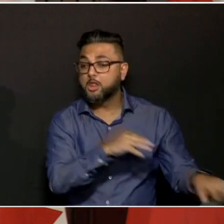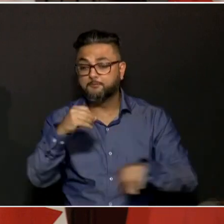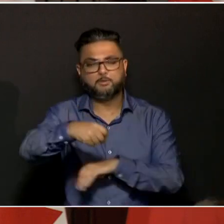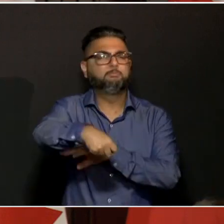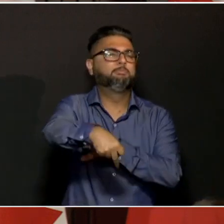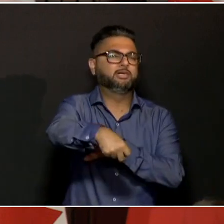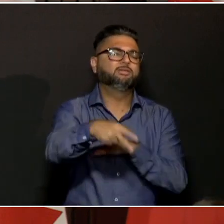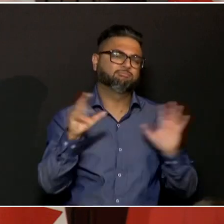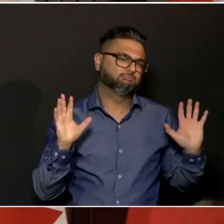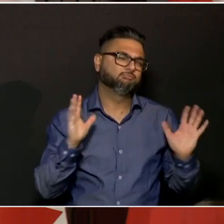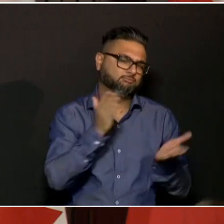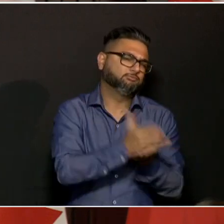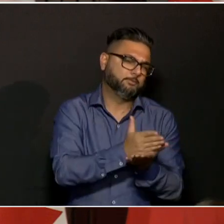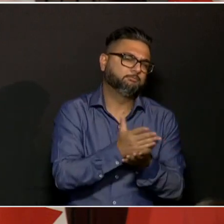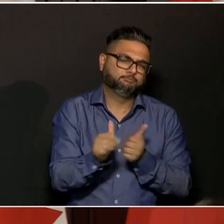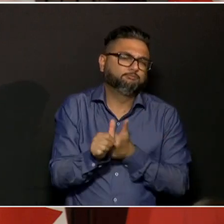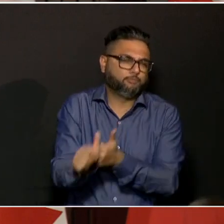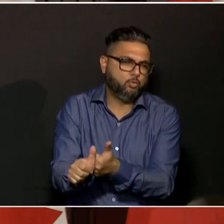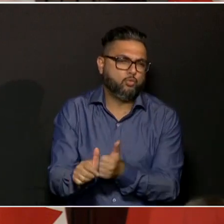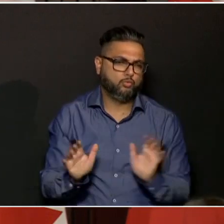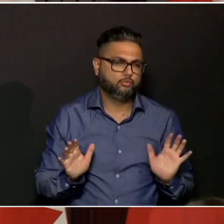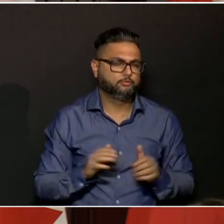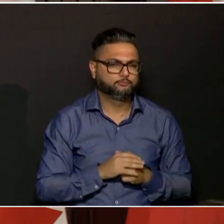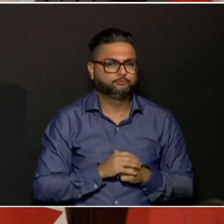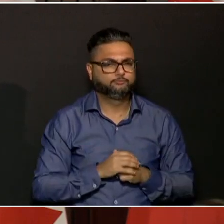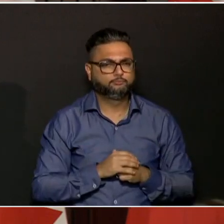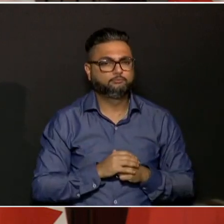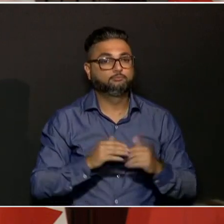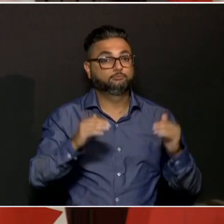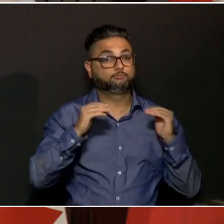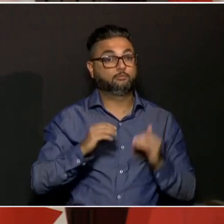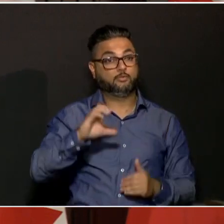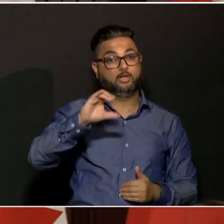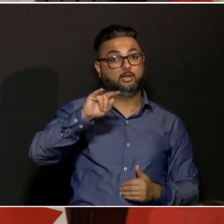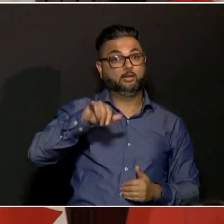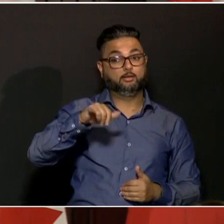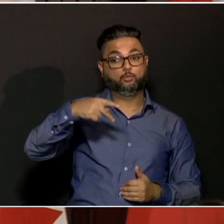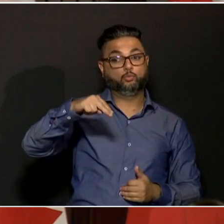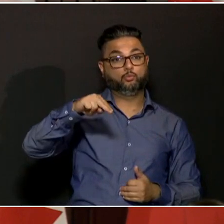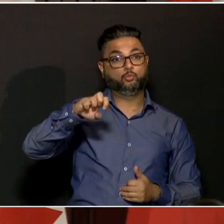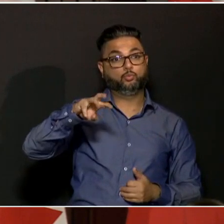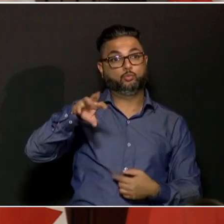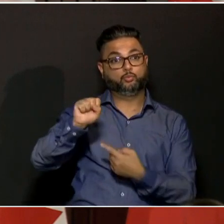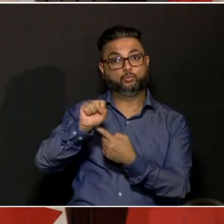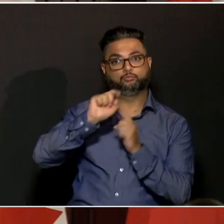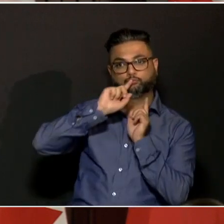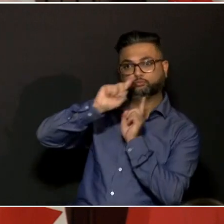establishments at 12 o'clock. Next question from Cynthia Mulligan at city news.